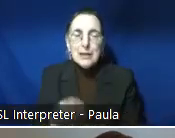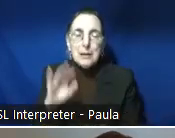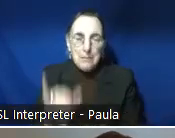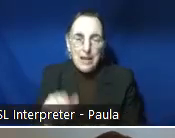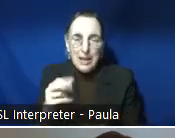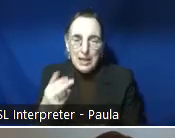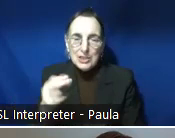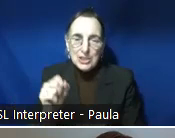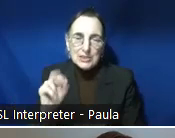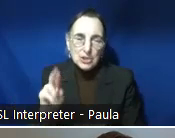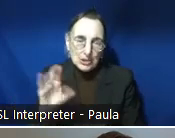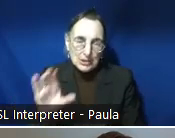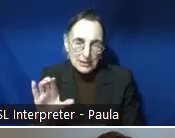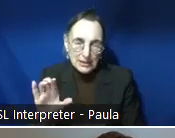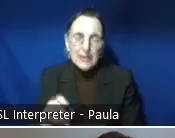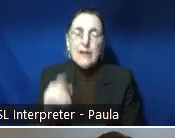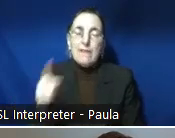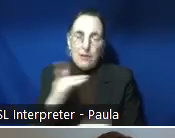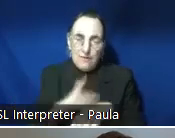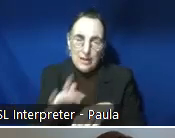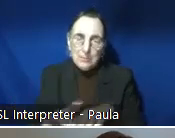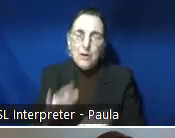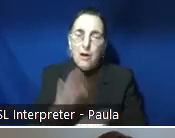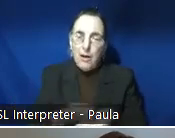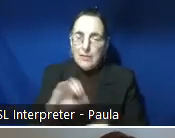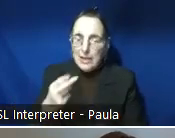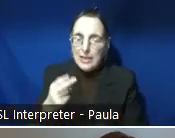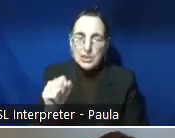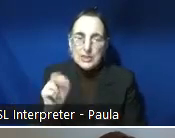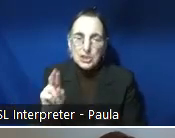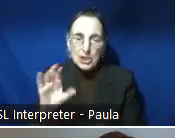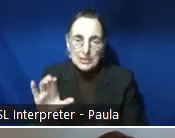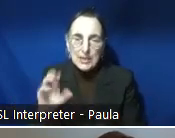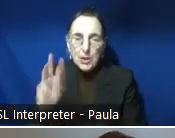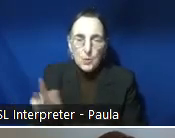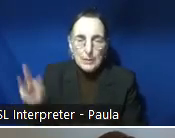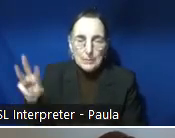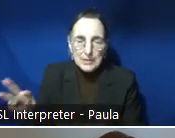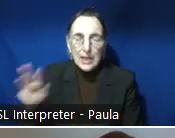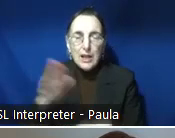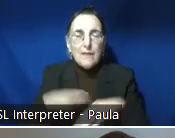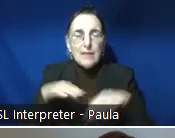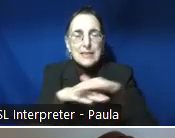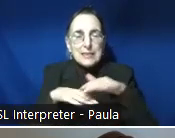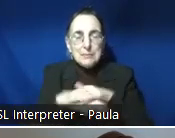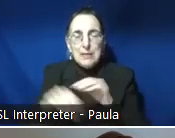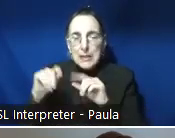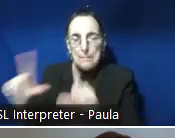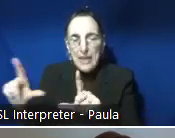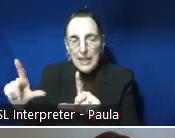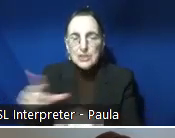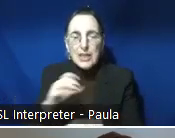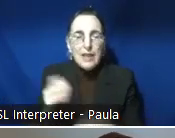They are available on the HSRC website on the accessibility page and the "what is new" page.